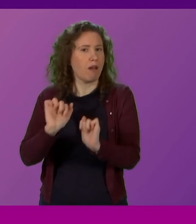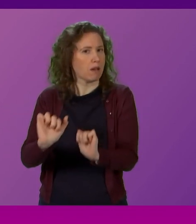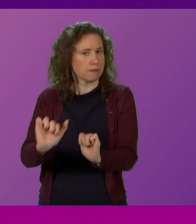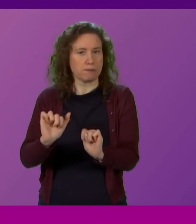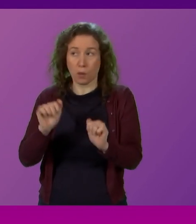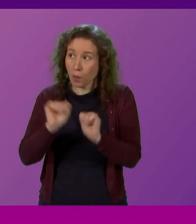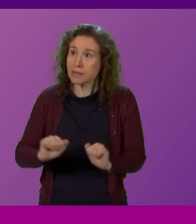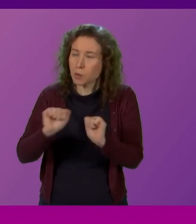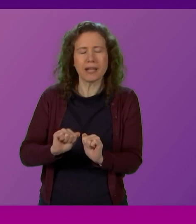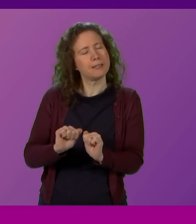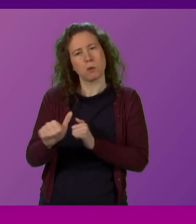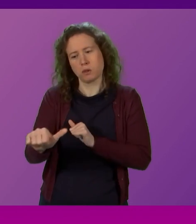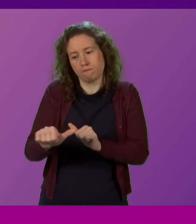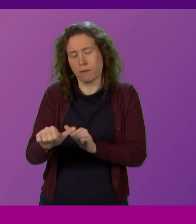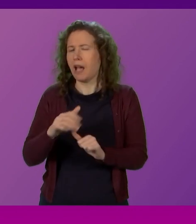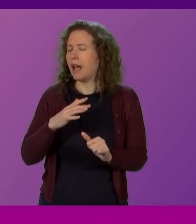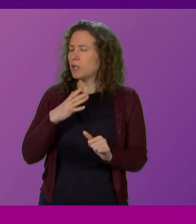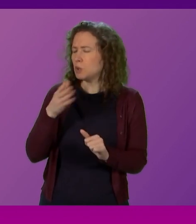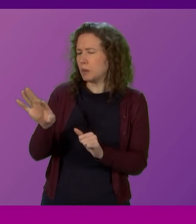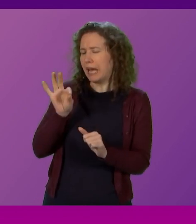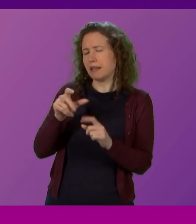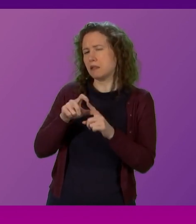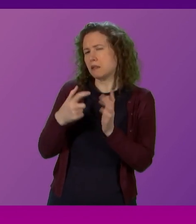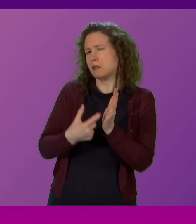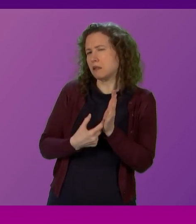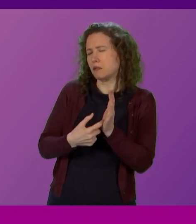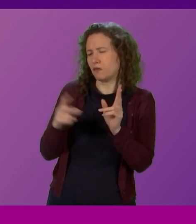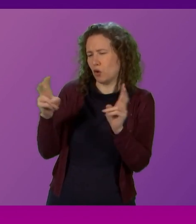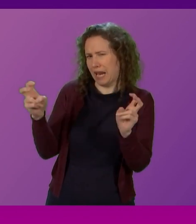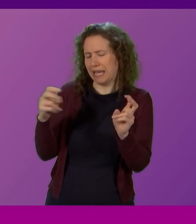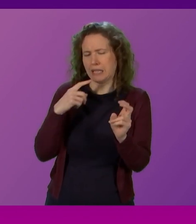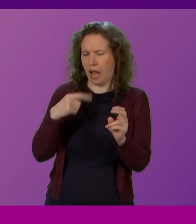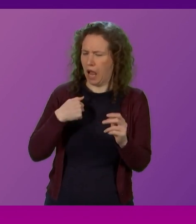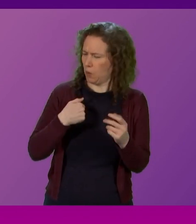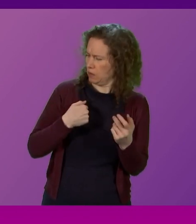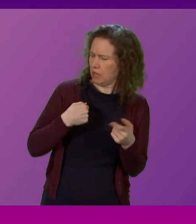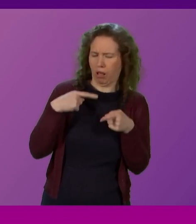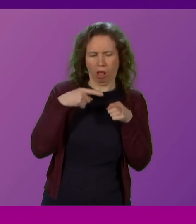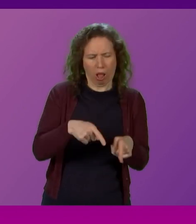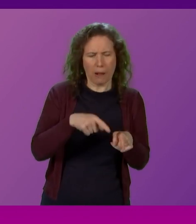I was not—to use Douglas Ross’s phrase—“doubling down” on anything.